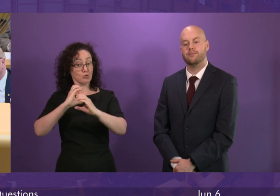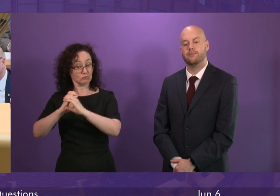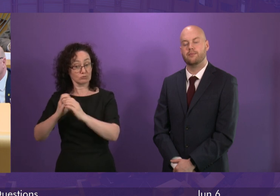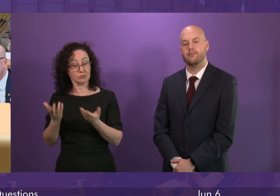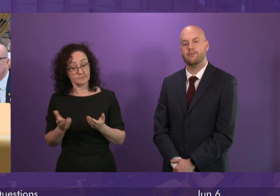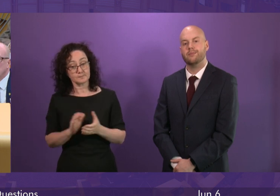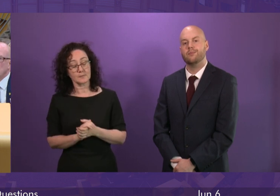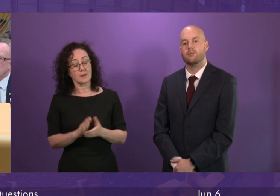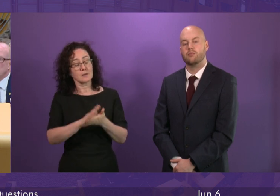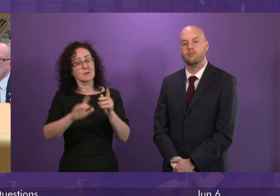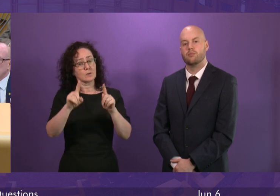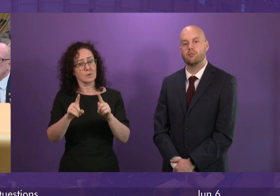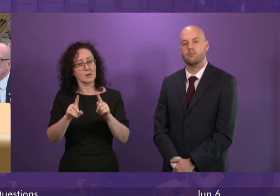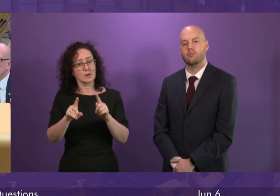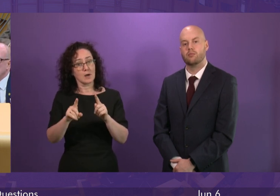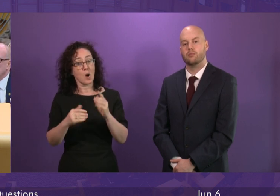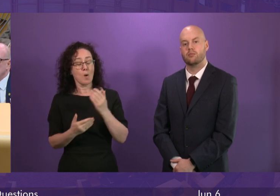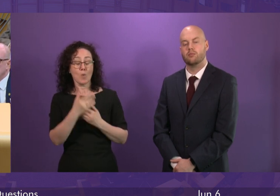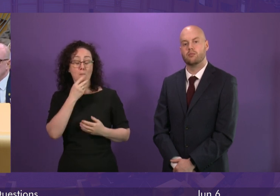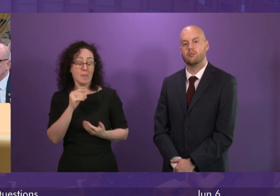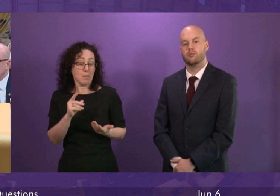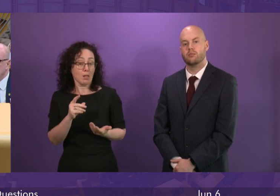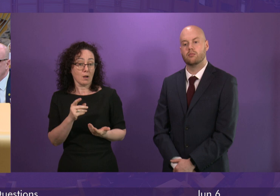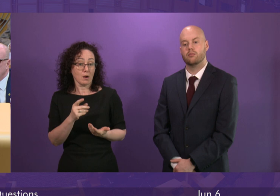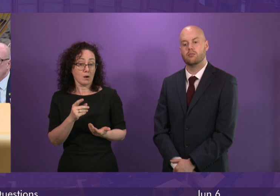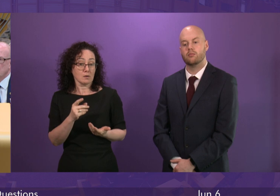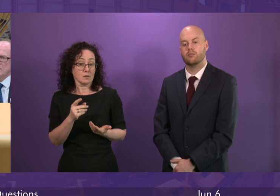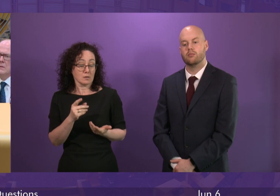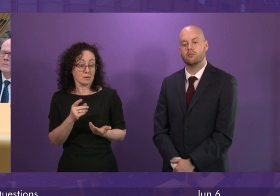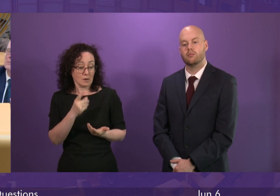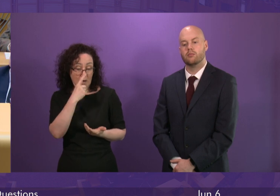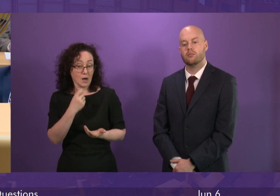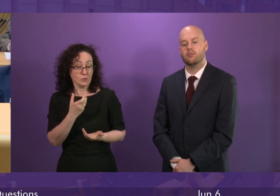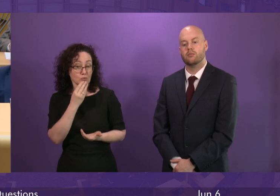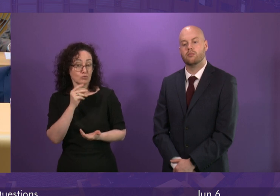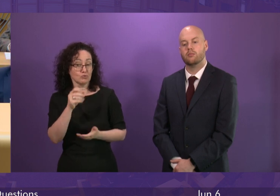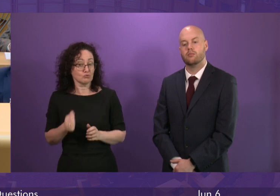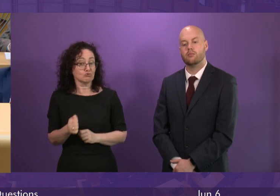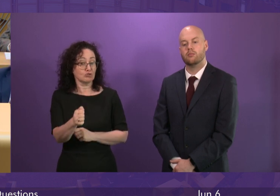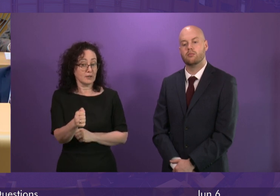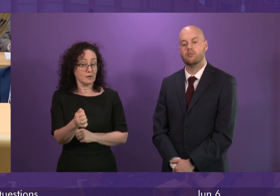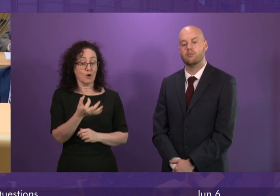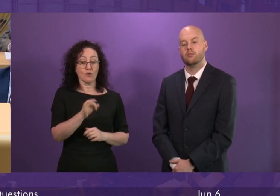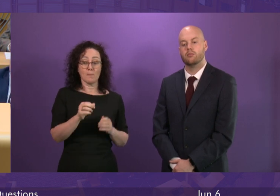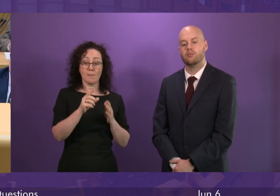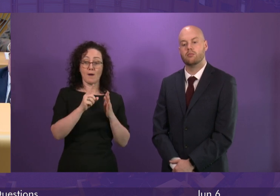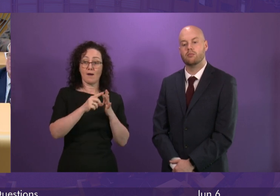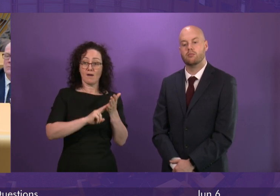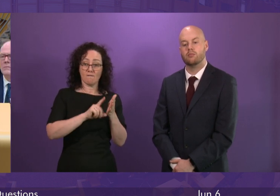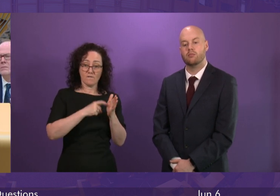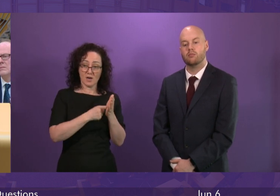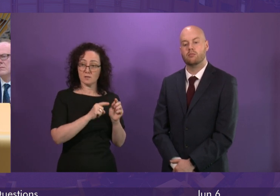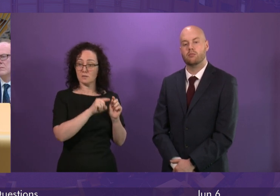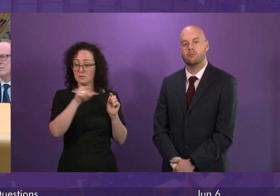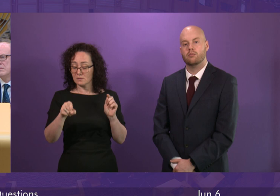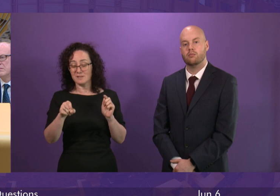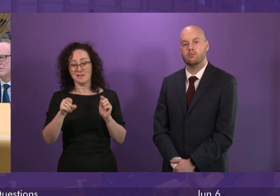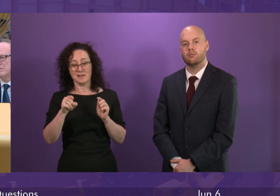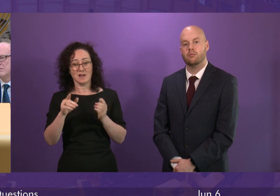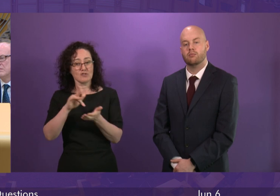in an expansion of capacity between Inverness and the central belt. All those investments